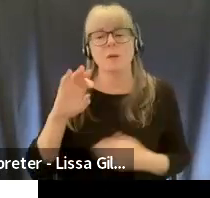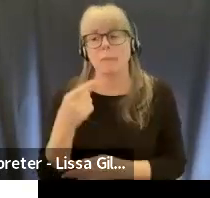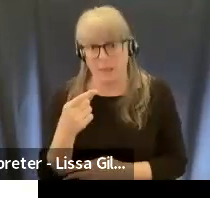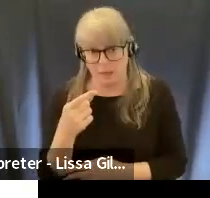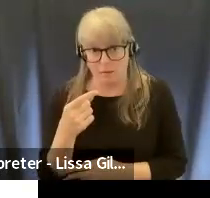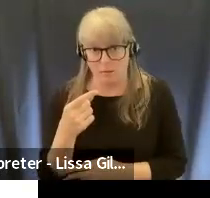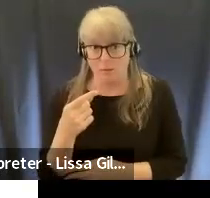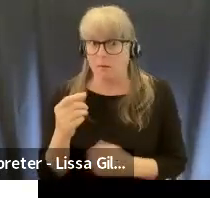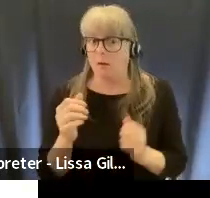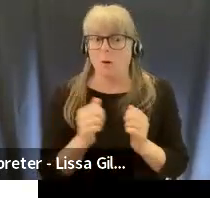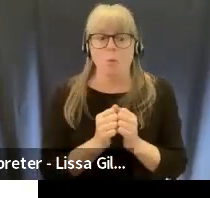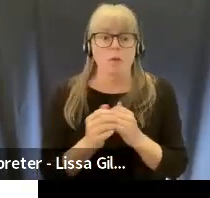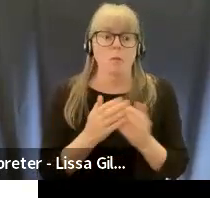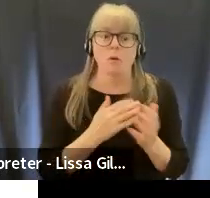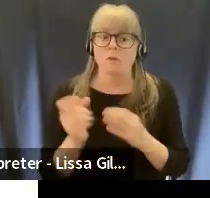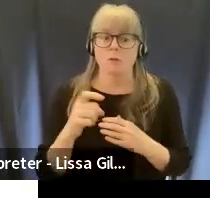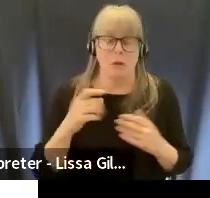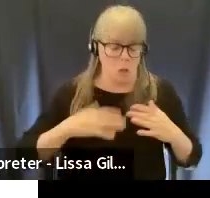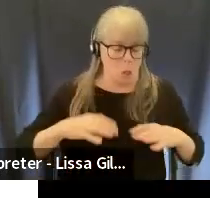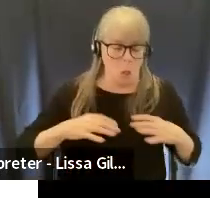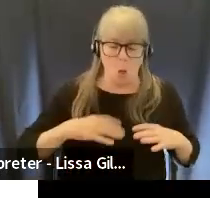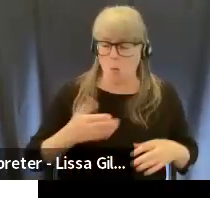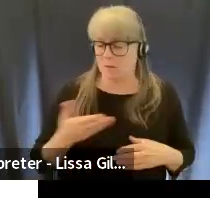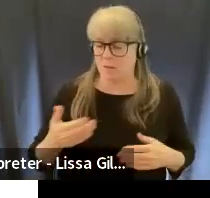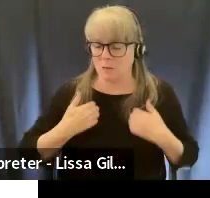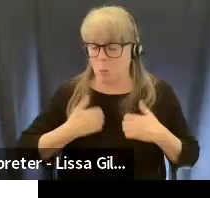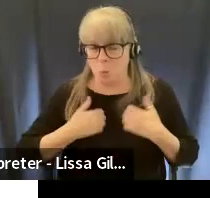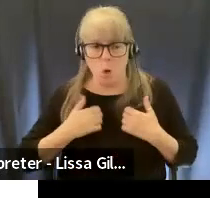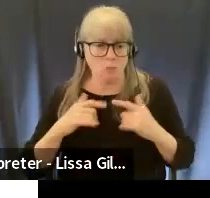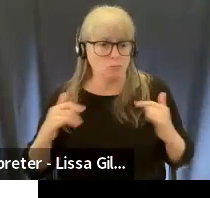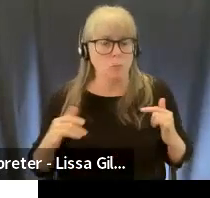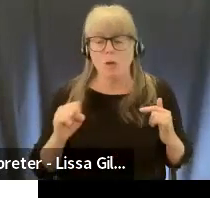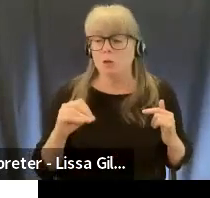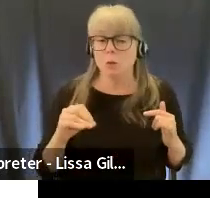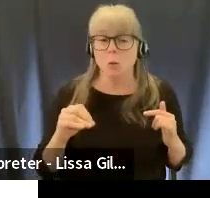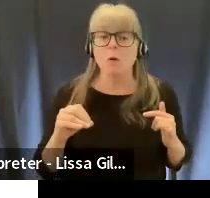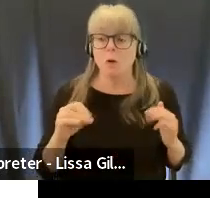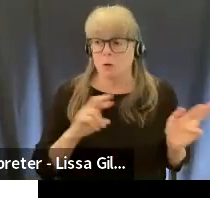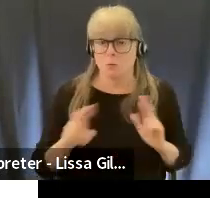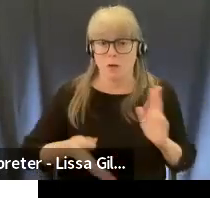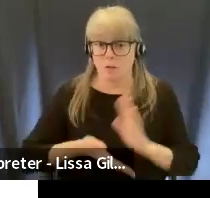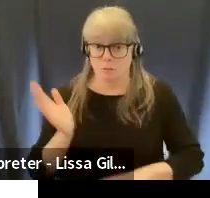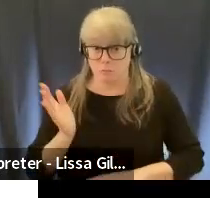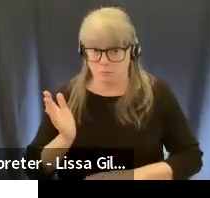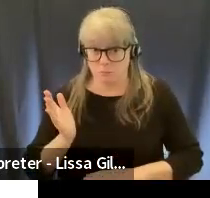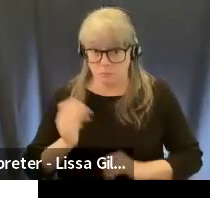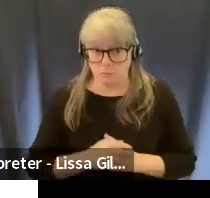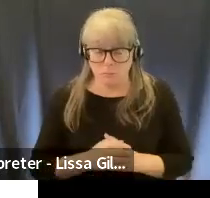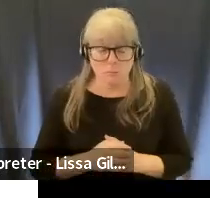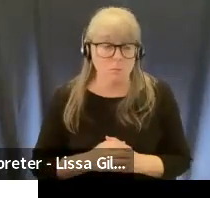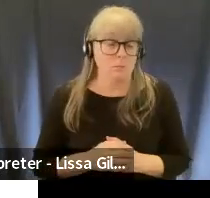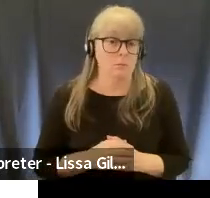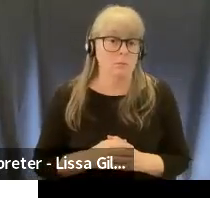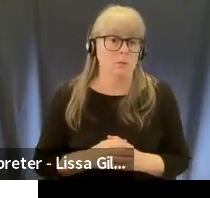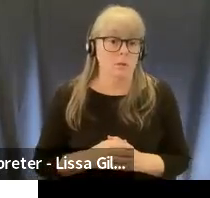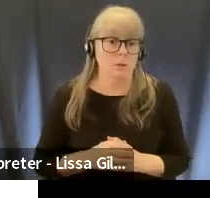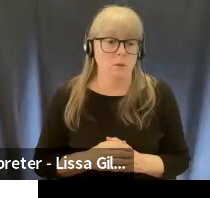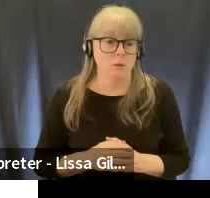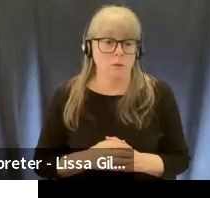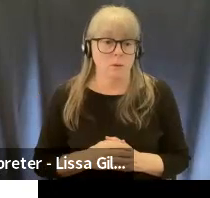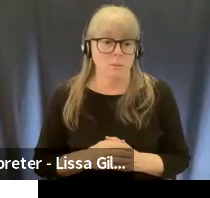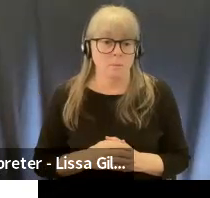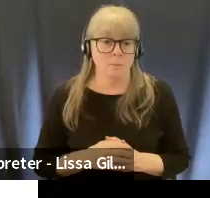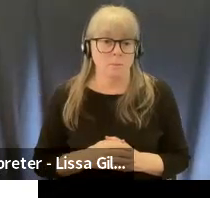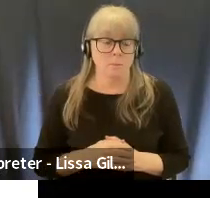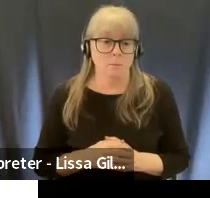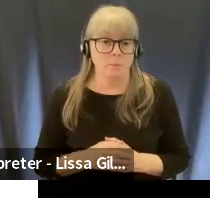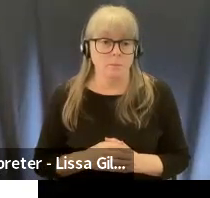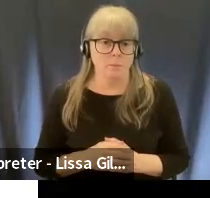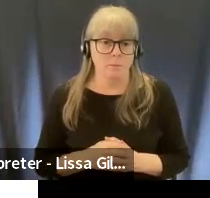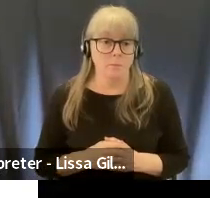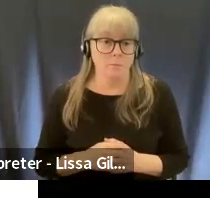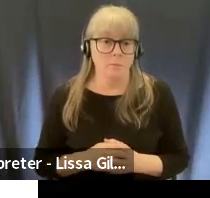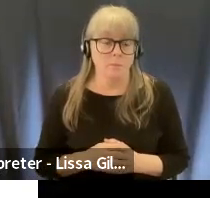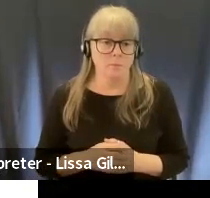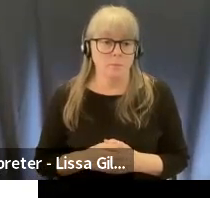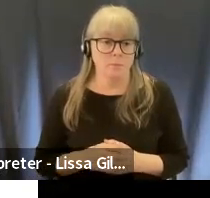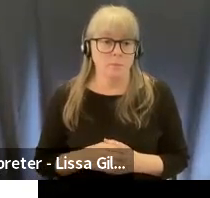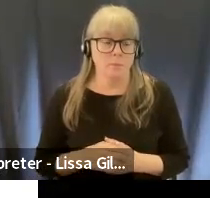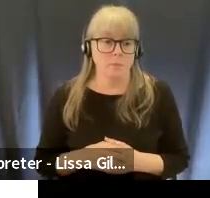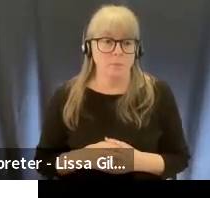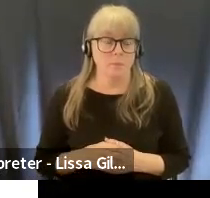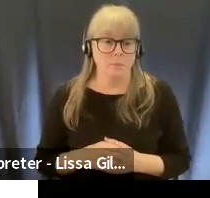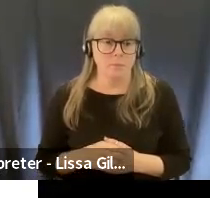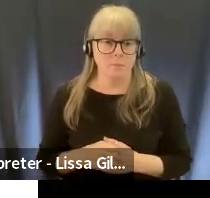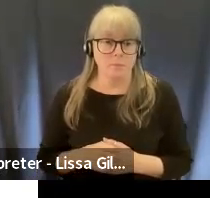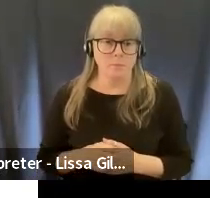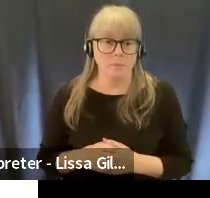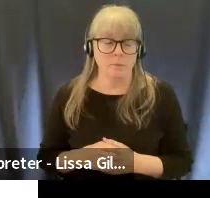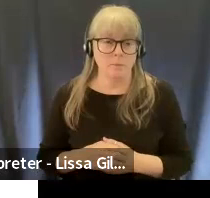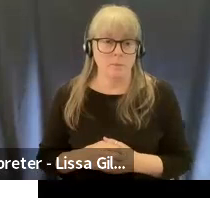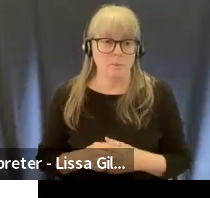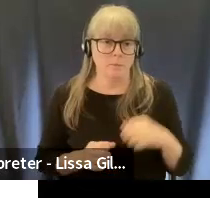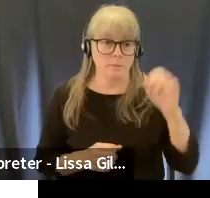So you know you're ready to go. Any event, you're ready to get in the car and get out.